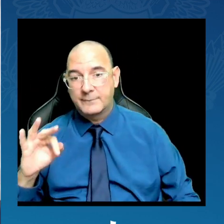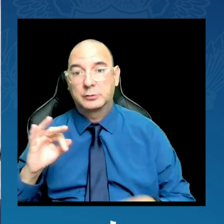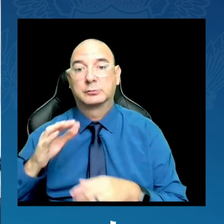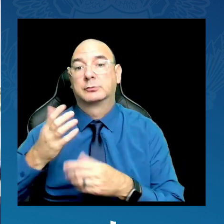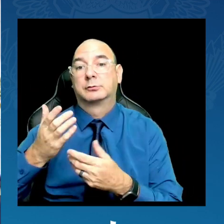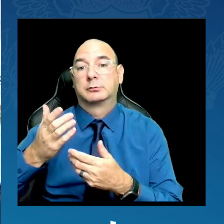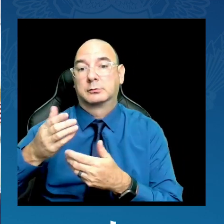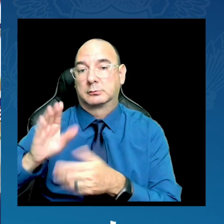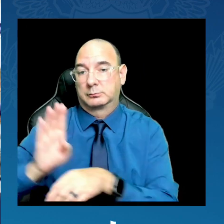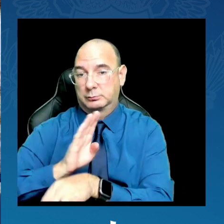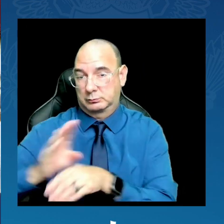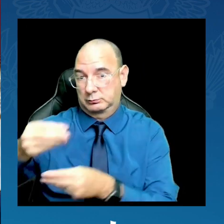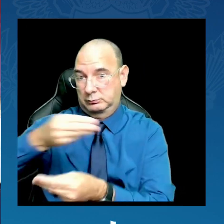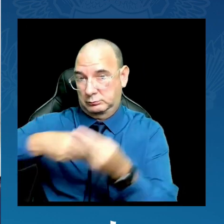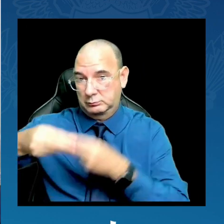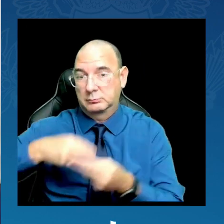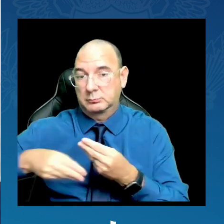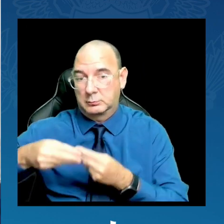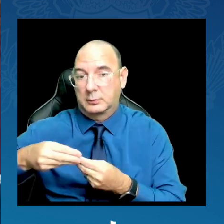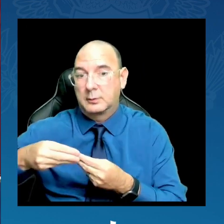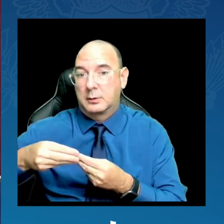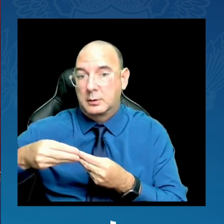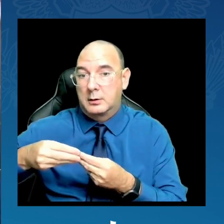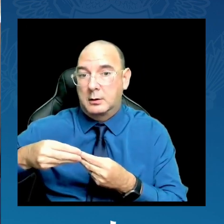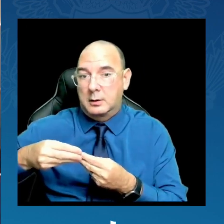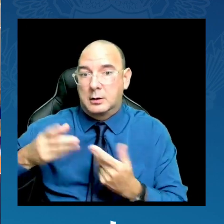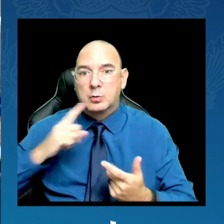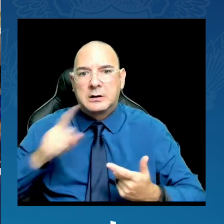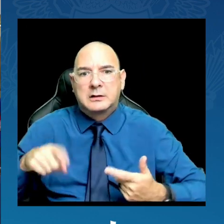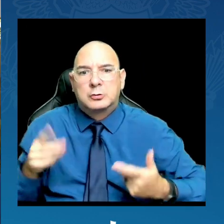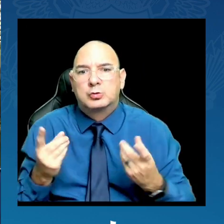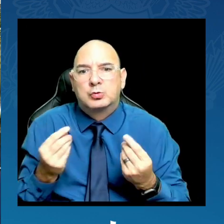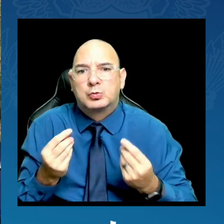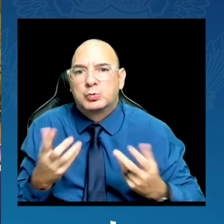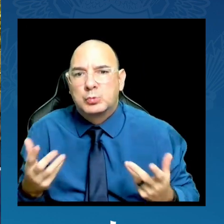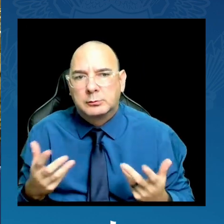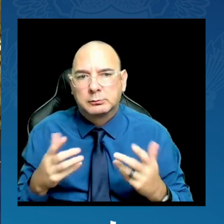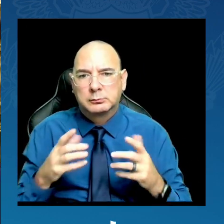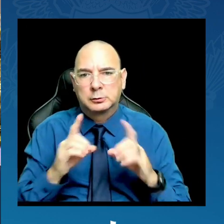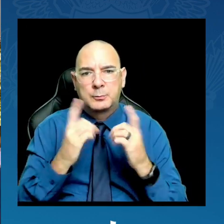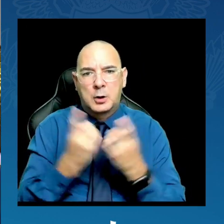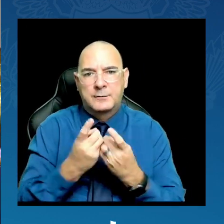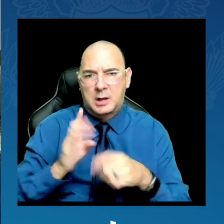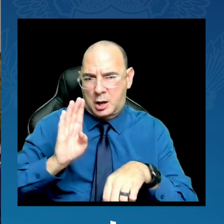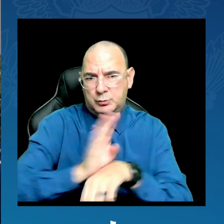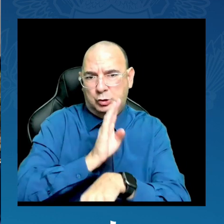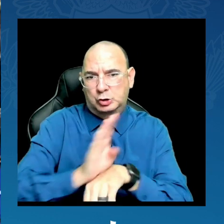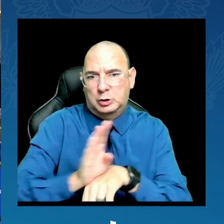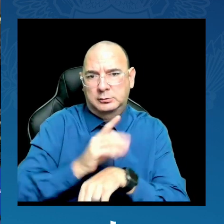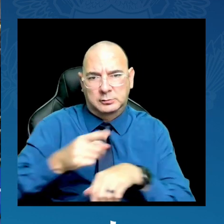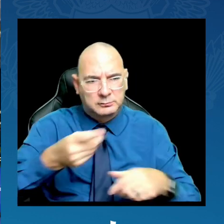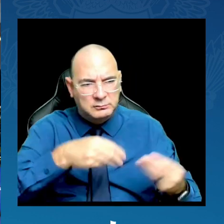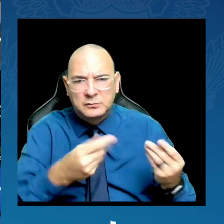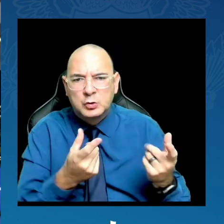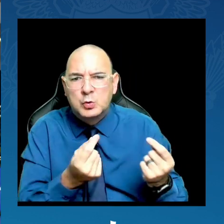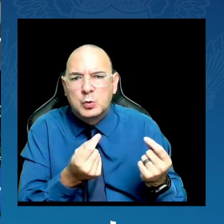and increasingly taking on as it relates to our space program? Deputy Secretary Graves: Well, thank you, Madam Vice President.